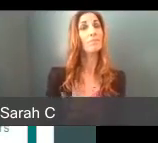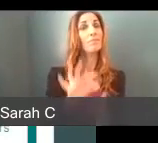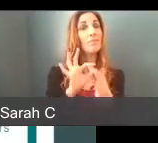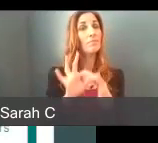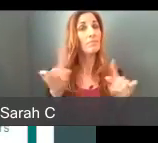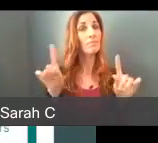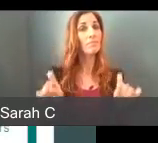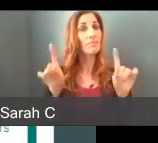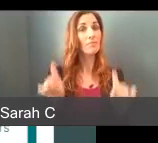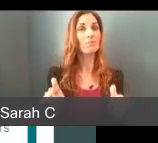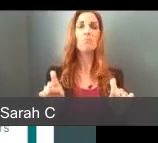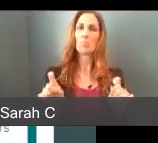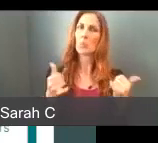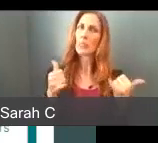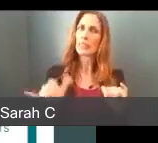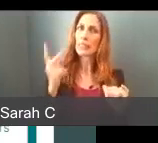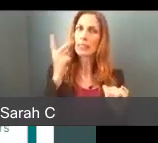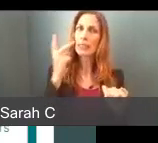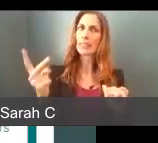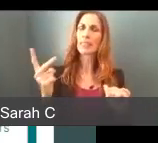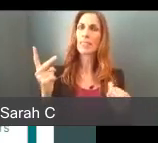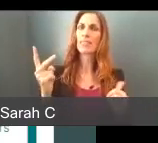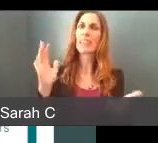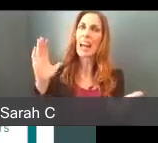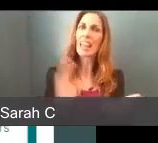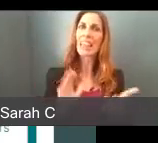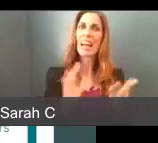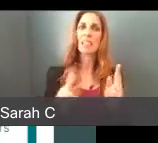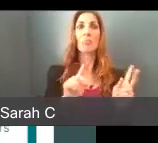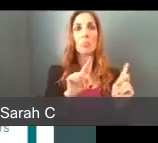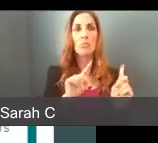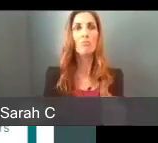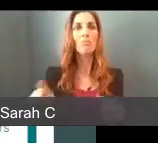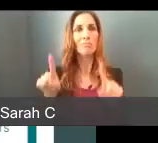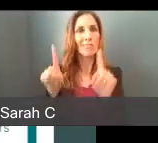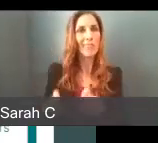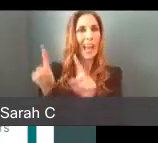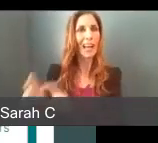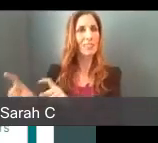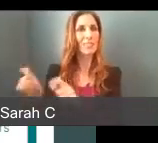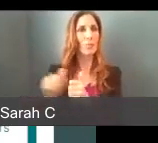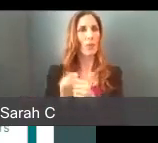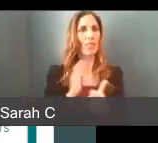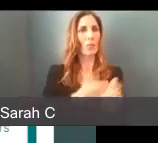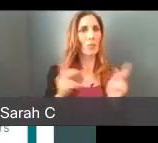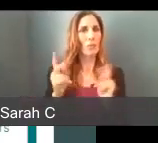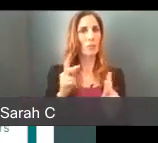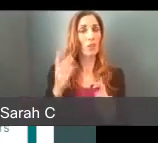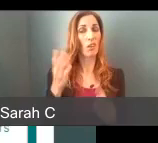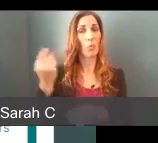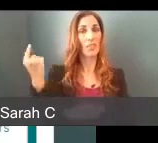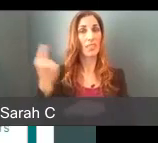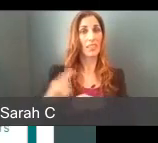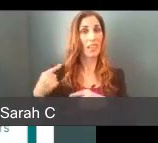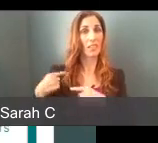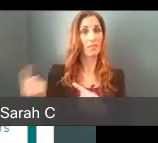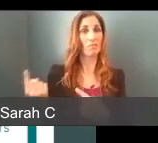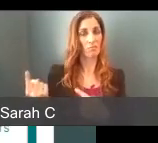to see a decline in testing among our residents. For the 14-day period that ended February the 11th,